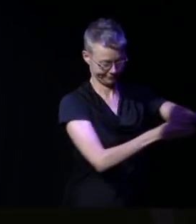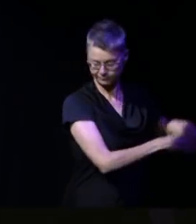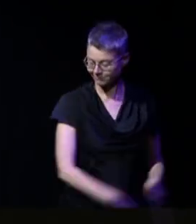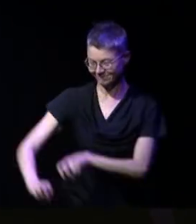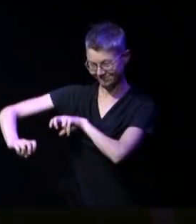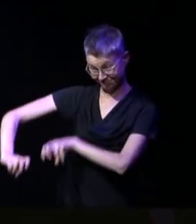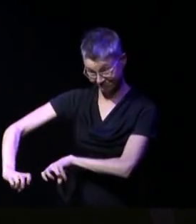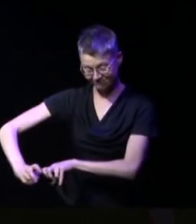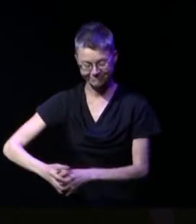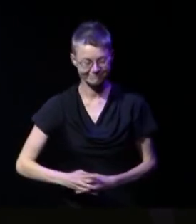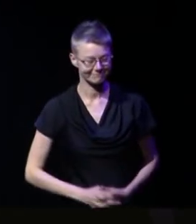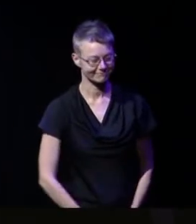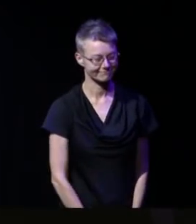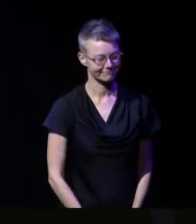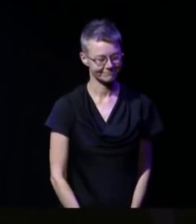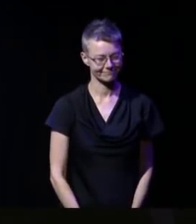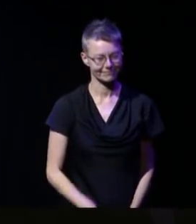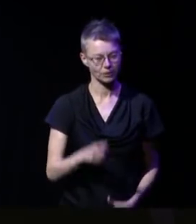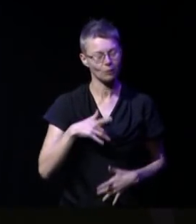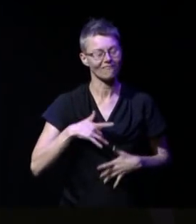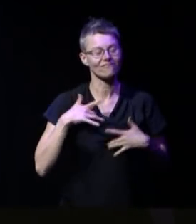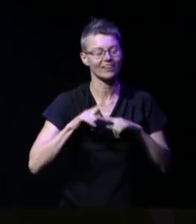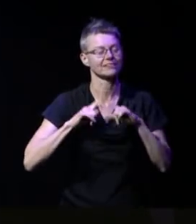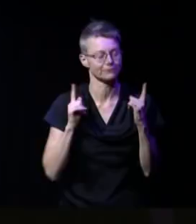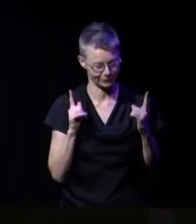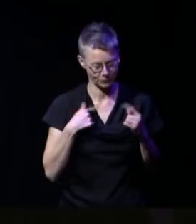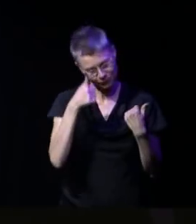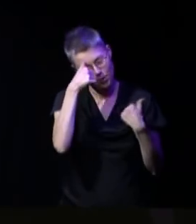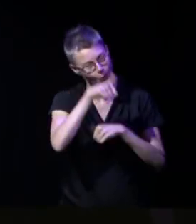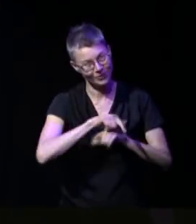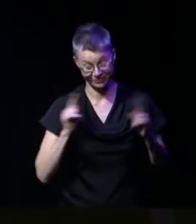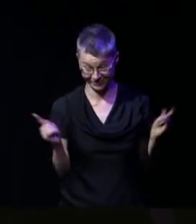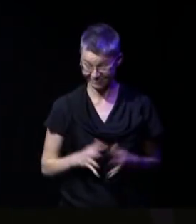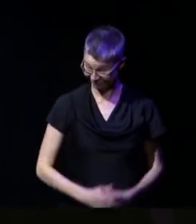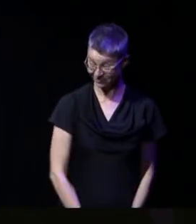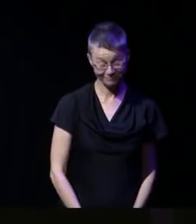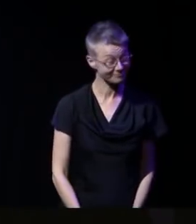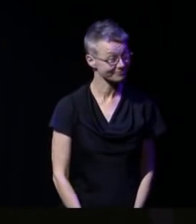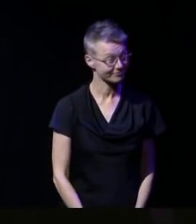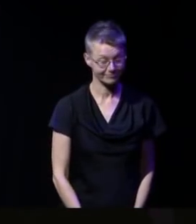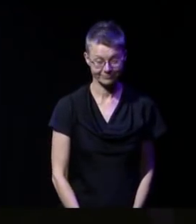And then you will feel the difference, you will know the difference, yeah? How're you all doing? Good.